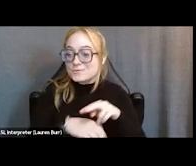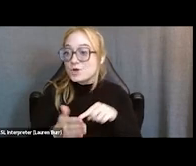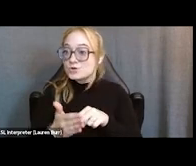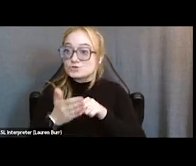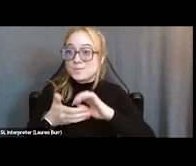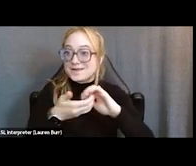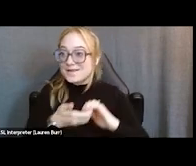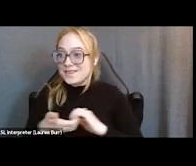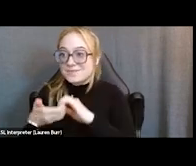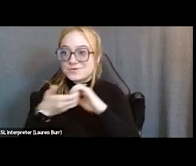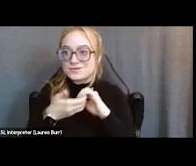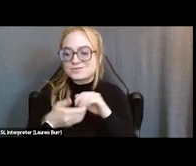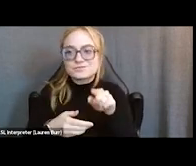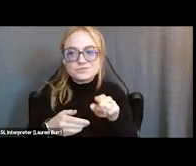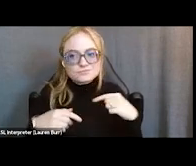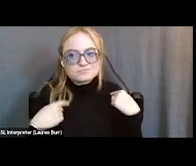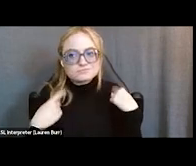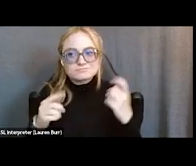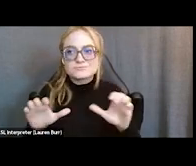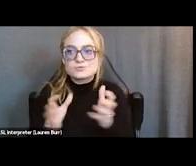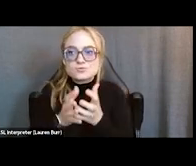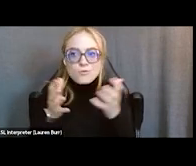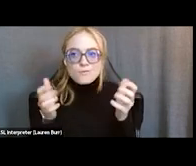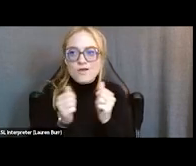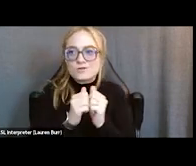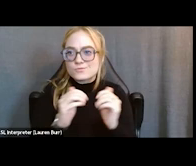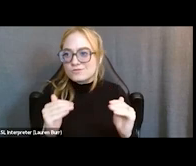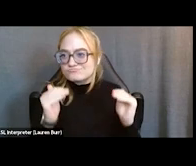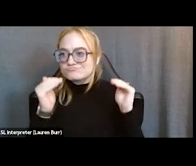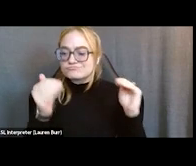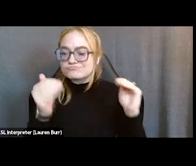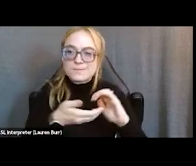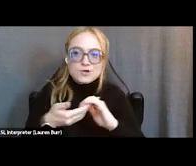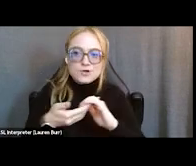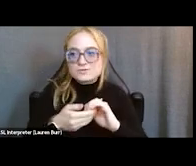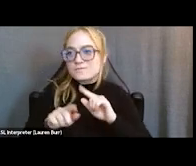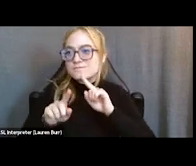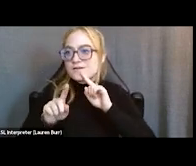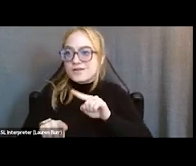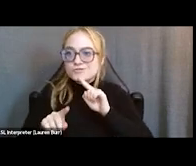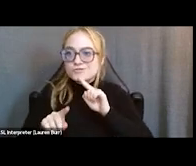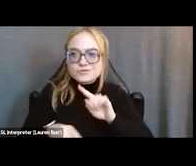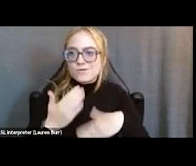You know, you have done so much with enhancing the partnerships, answering all of our questions, sharing contact lists,